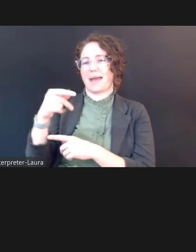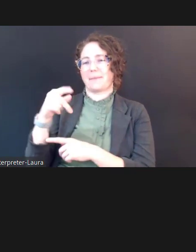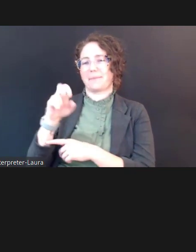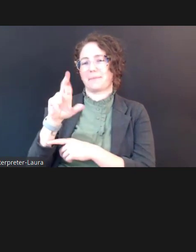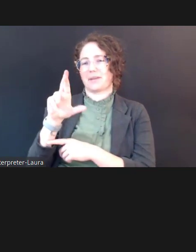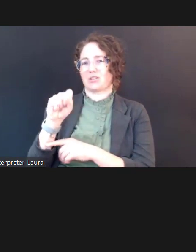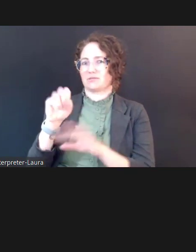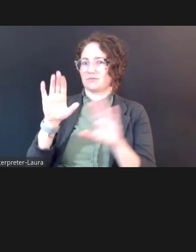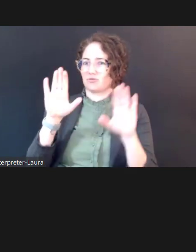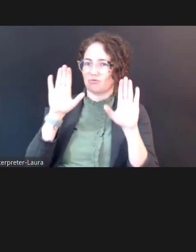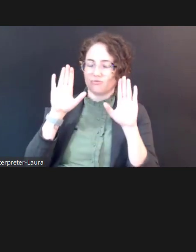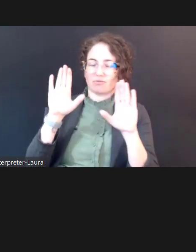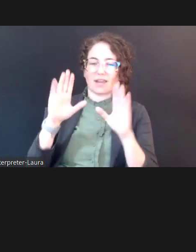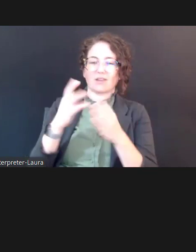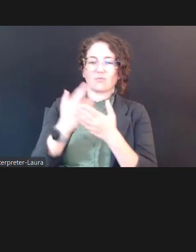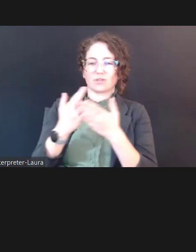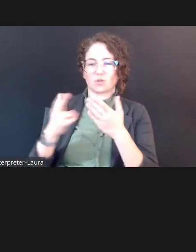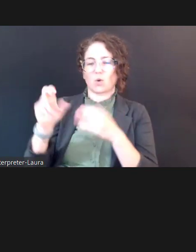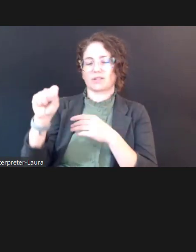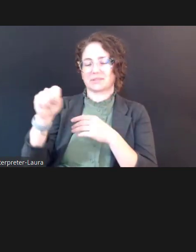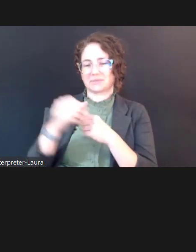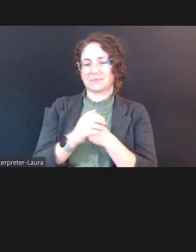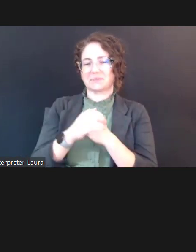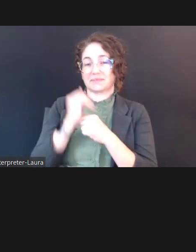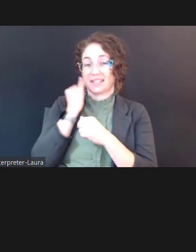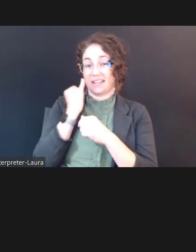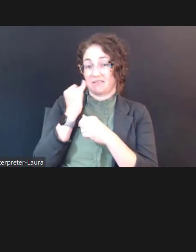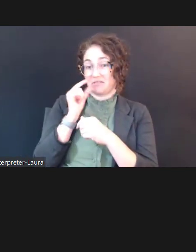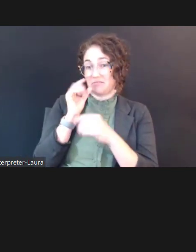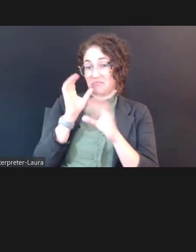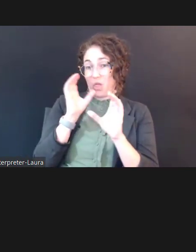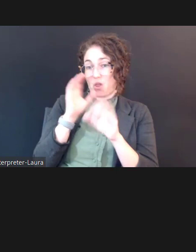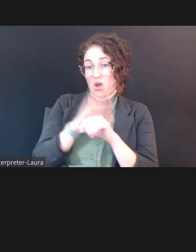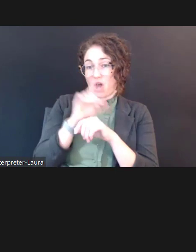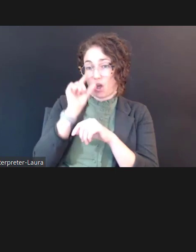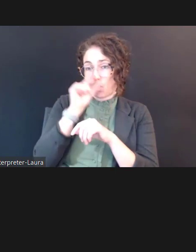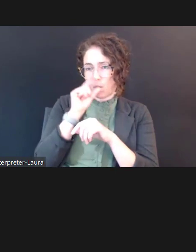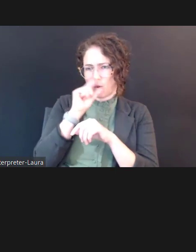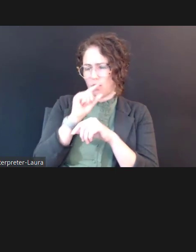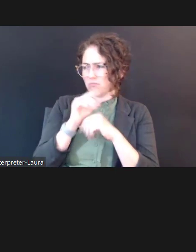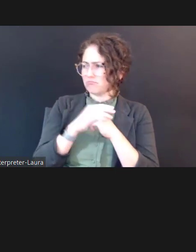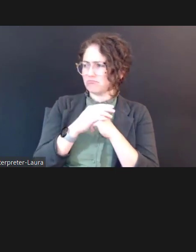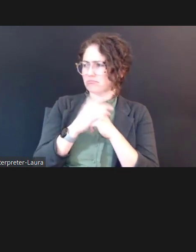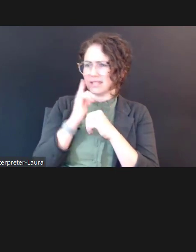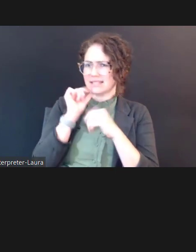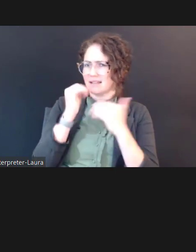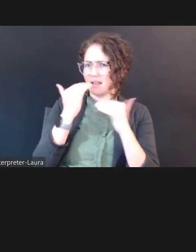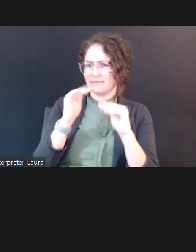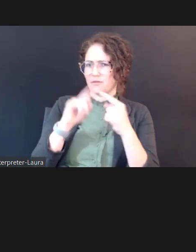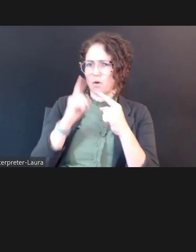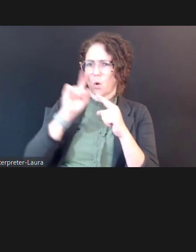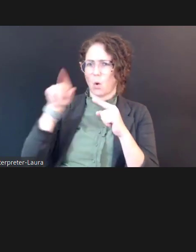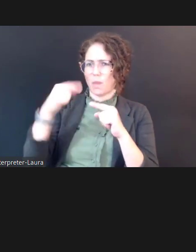Yeah, it was on the tip of my tongue. MyPeers, if you Google that and I don't think it is restricted to